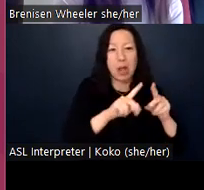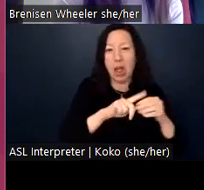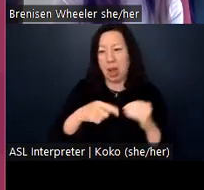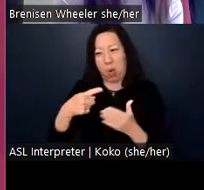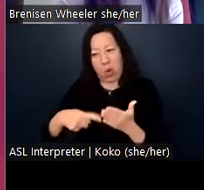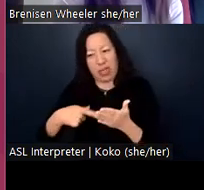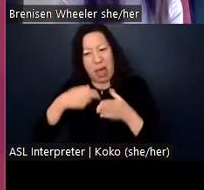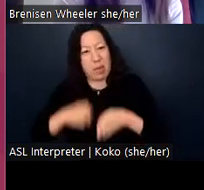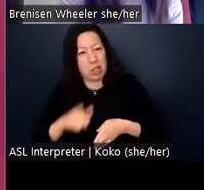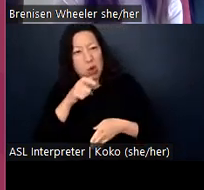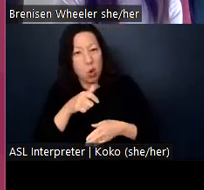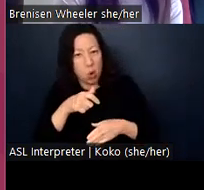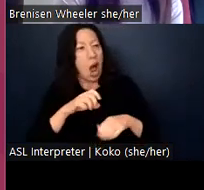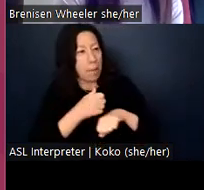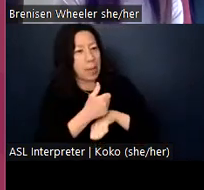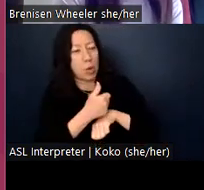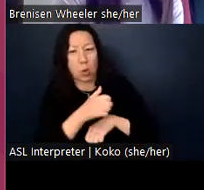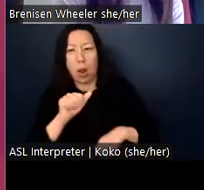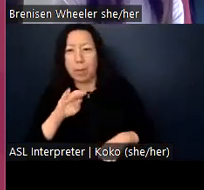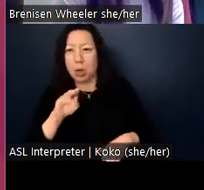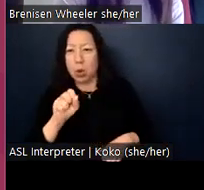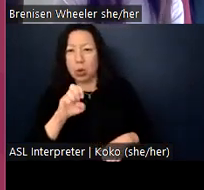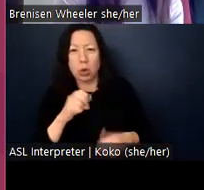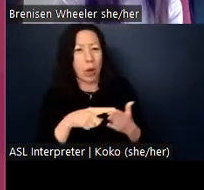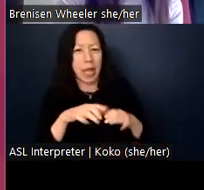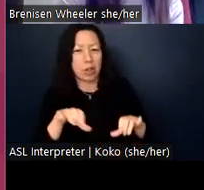to other people to say, Hey, this is kind of concerning me.